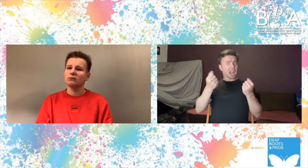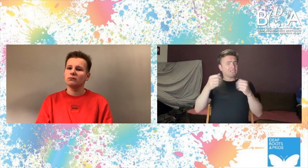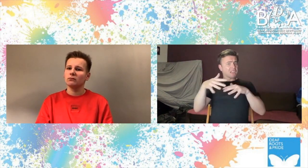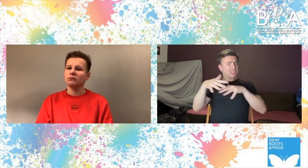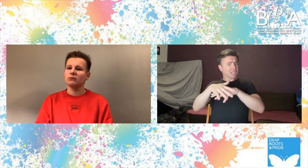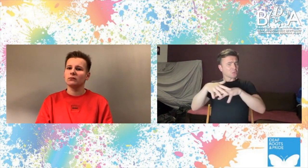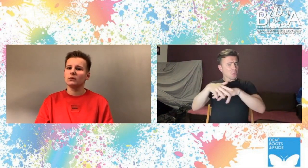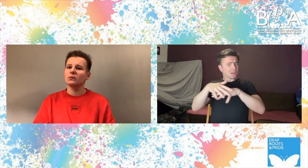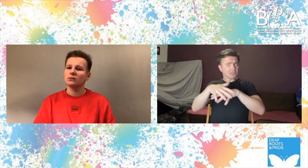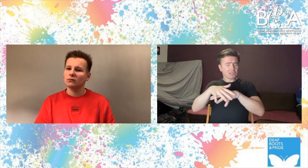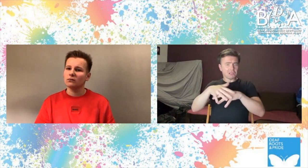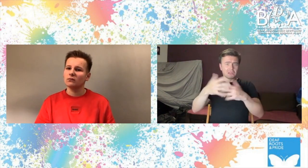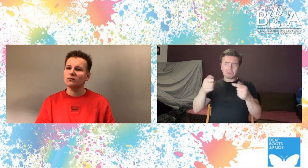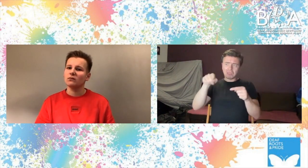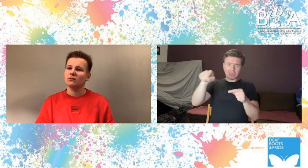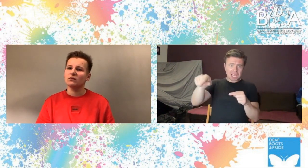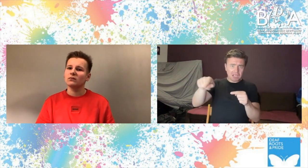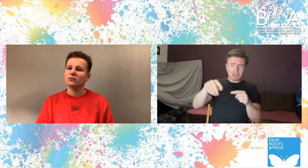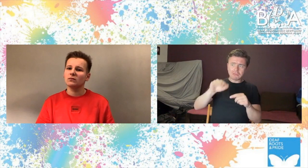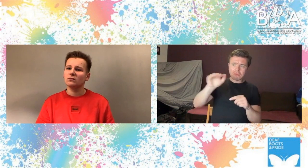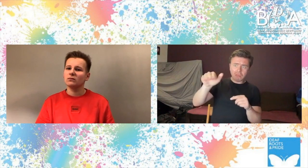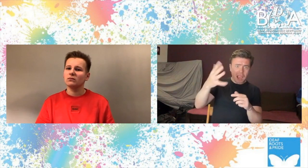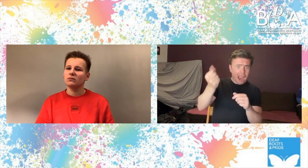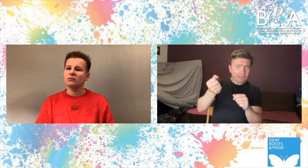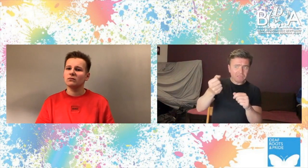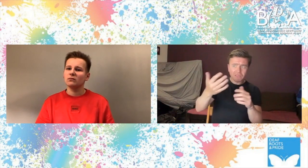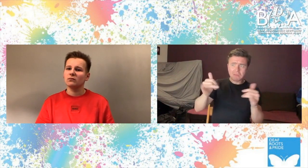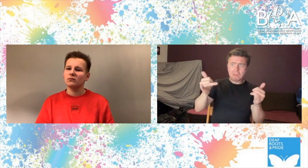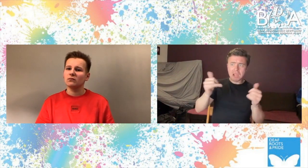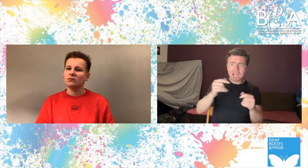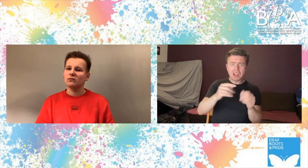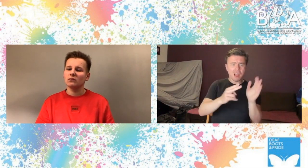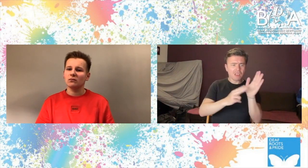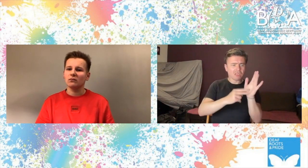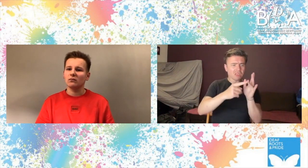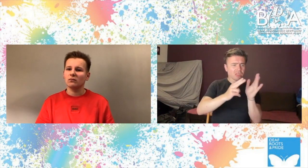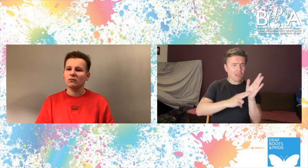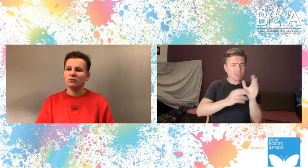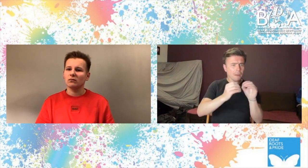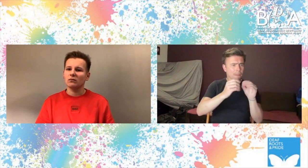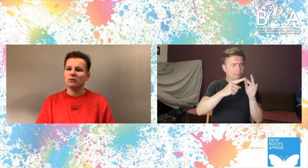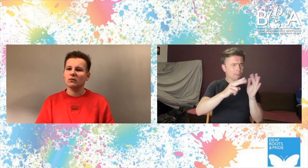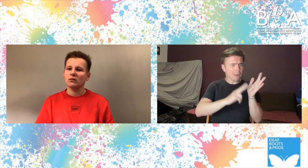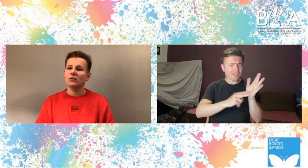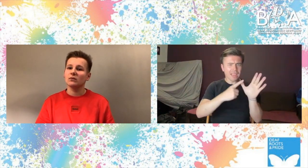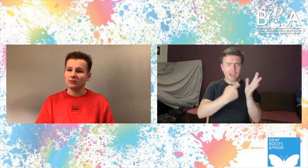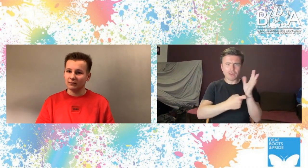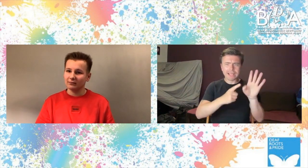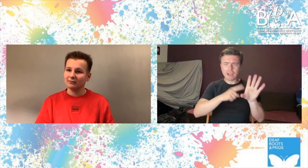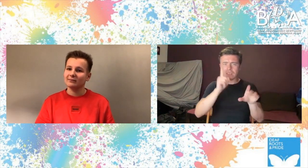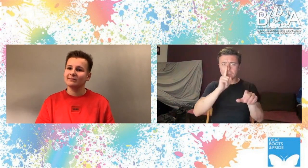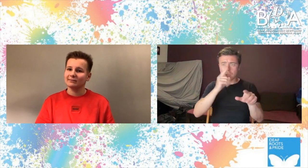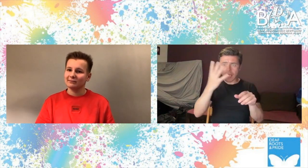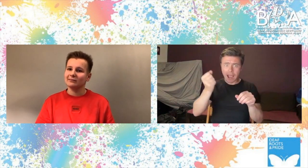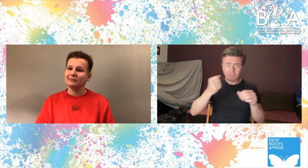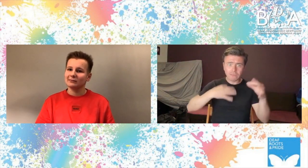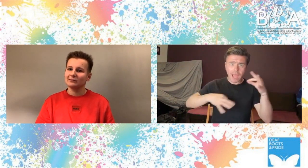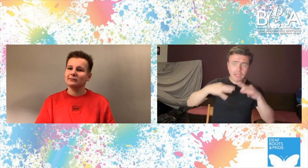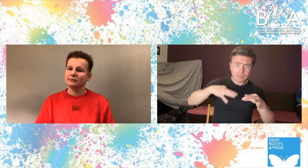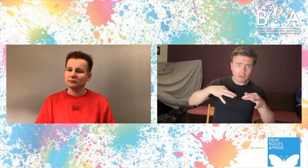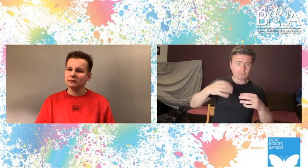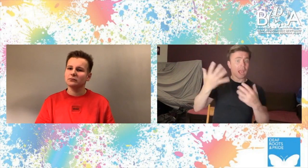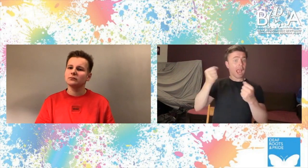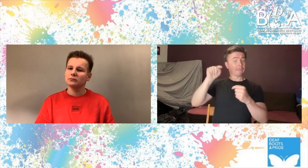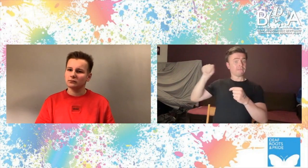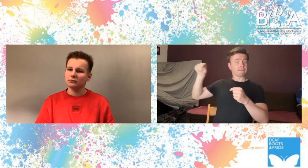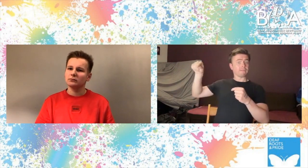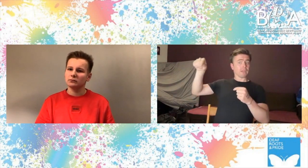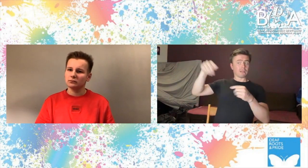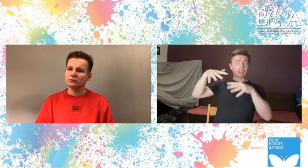there is a better network for non-binary people who are involved in acting,